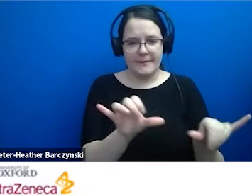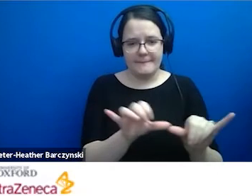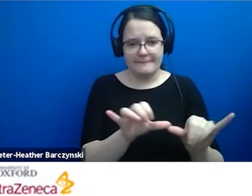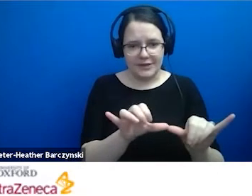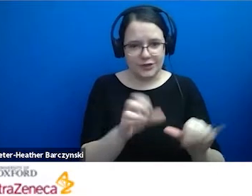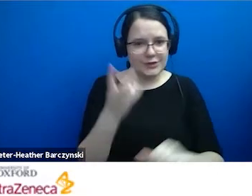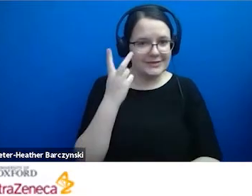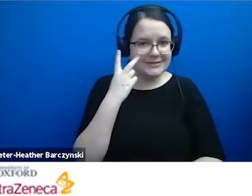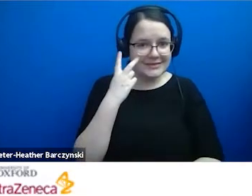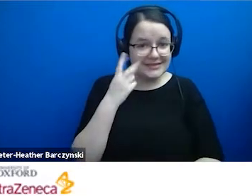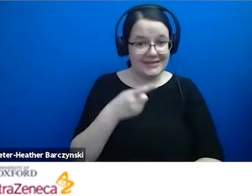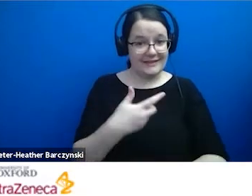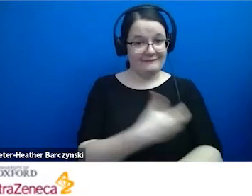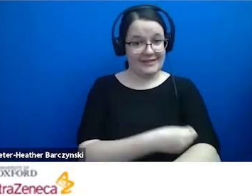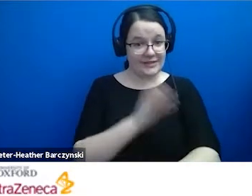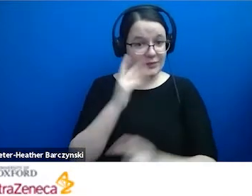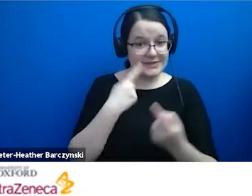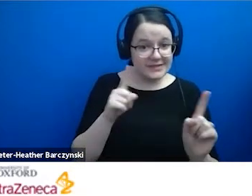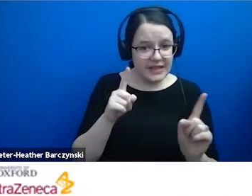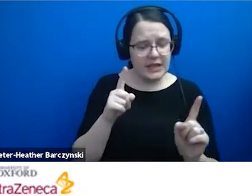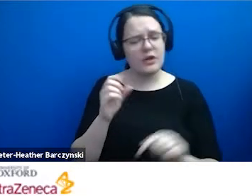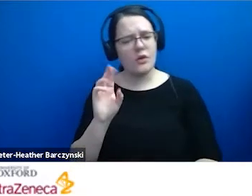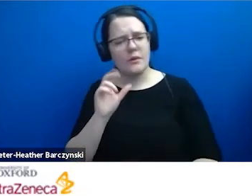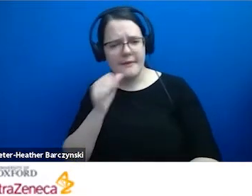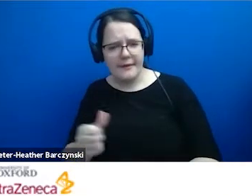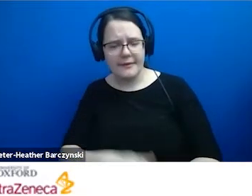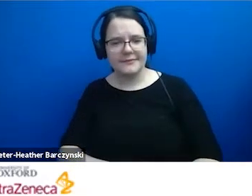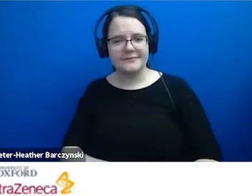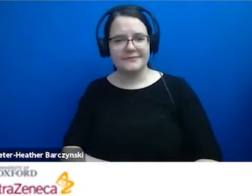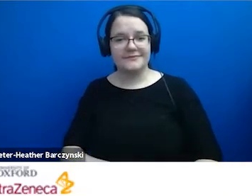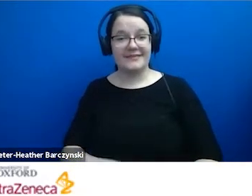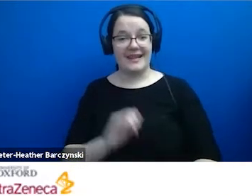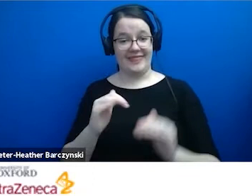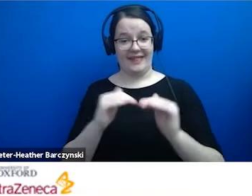the vaccine will be successful or not in children if we can find that level of protection